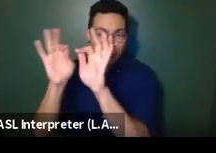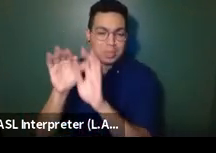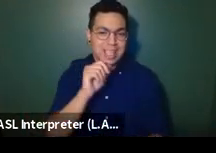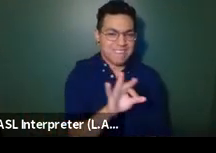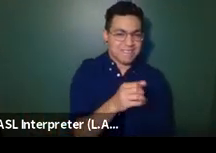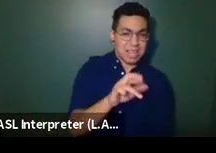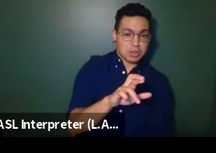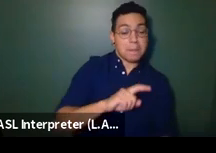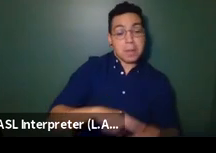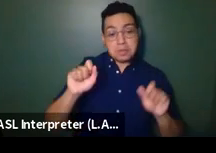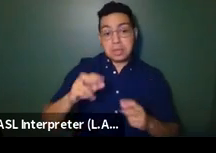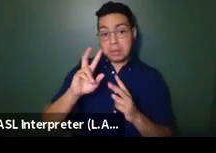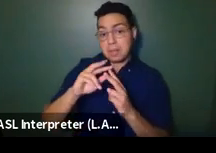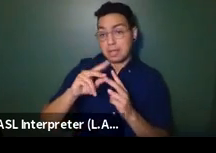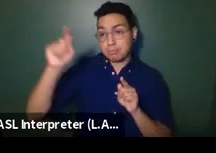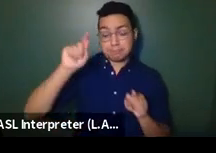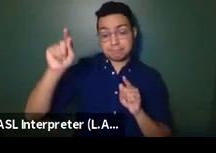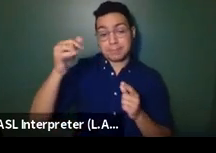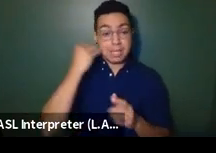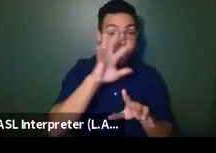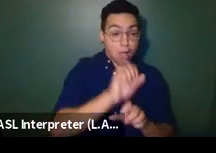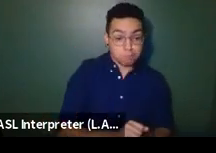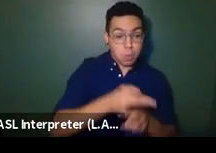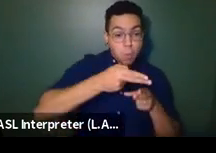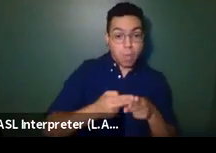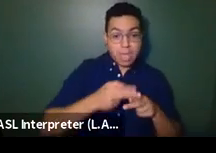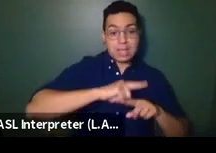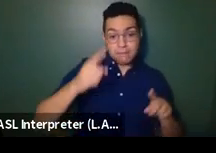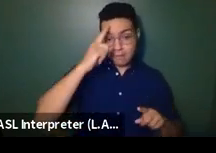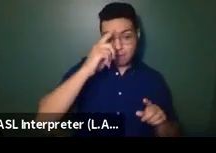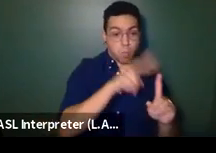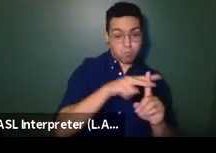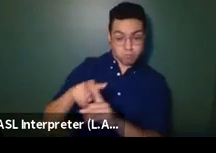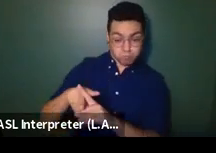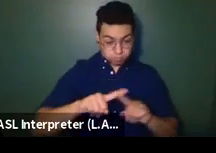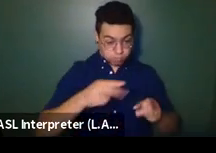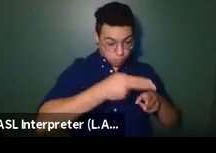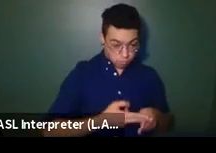ESD 189 - Amy Colburn: But if that's something that you're kind of used to doing waiting things differently. You can certainly use that factor feature.